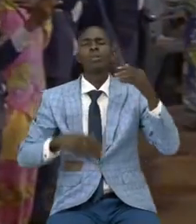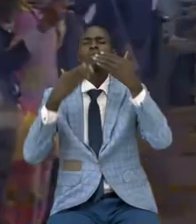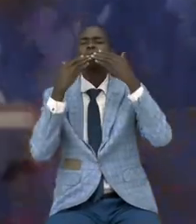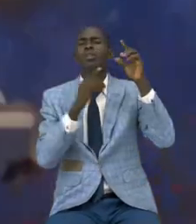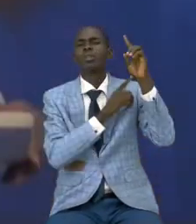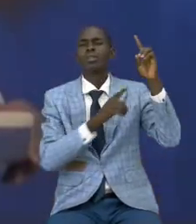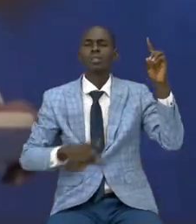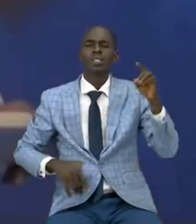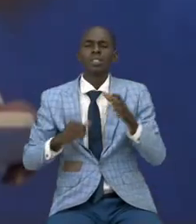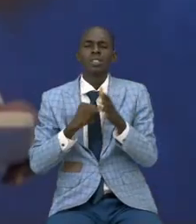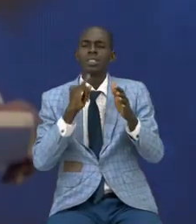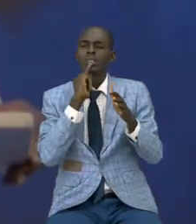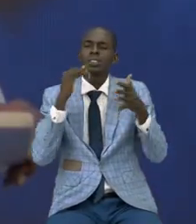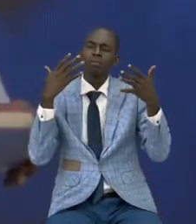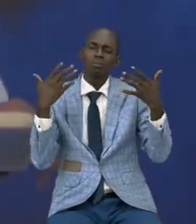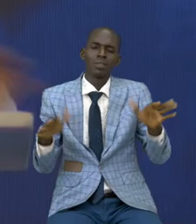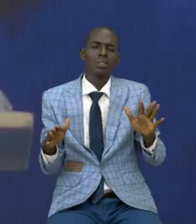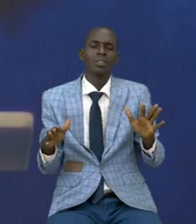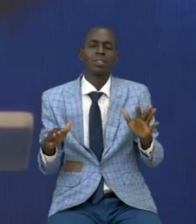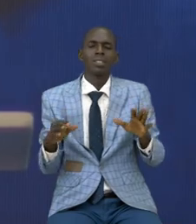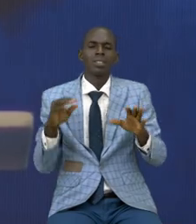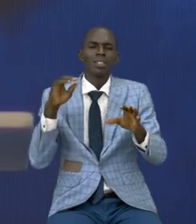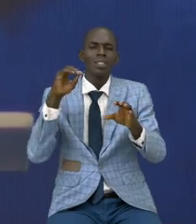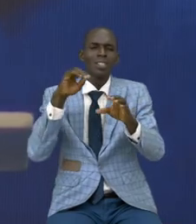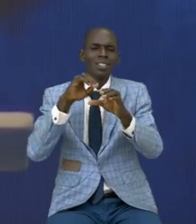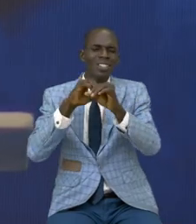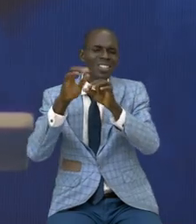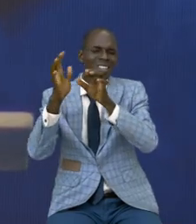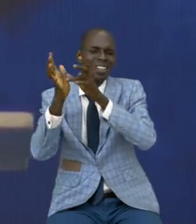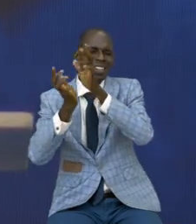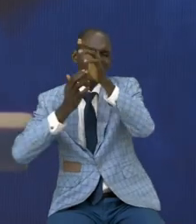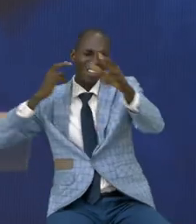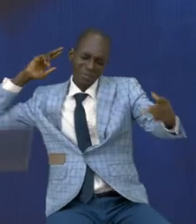it is none in jesus name i pray